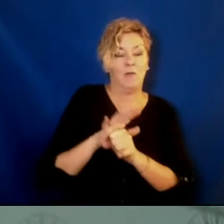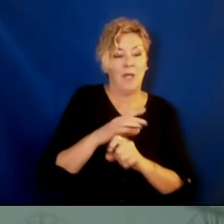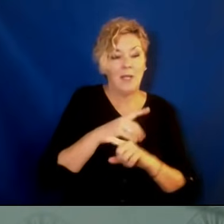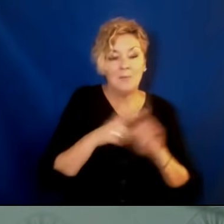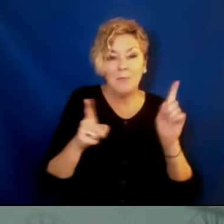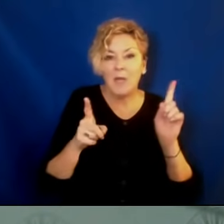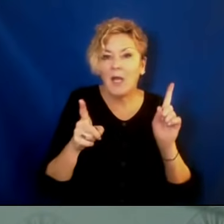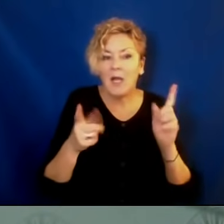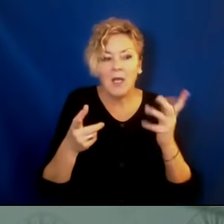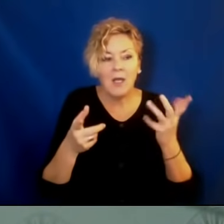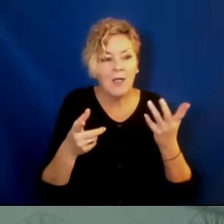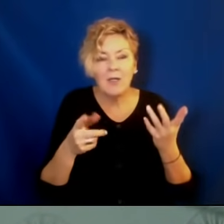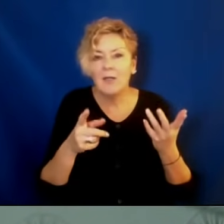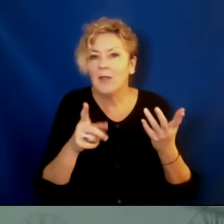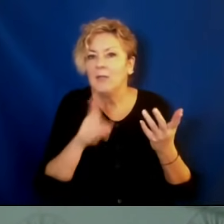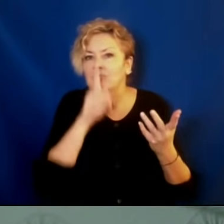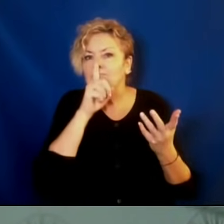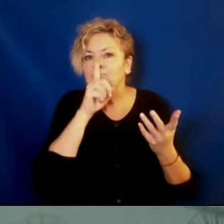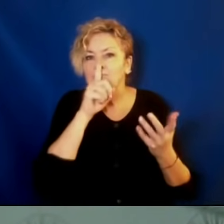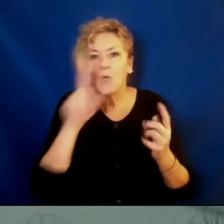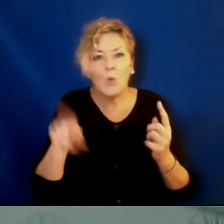the app make contact tracing more difficult, thank you.